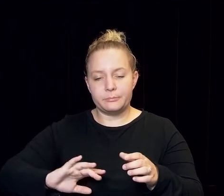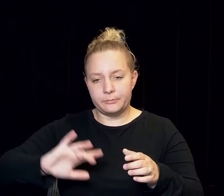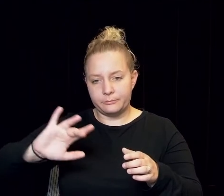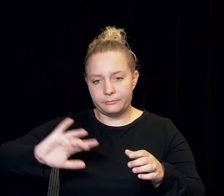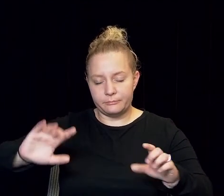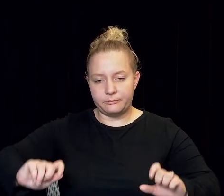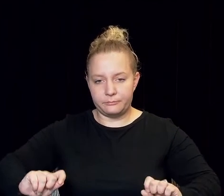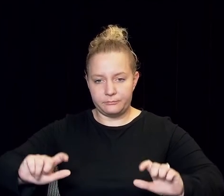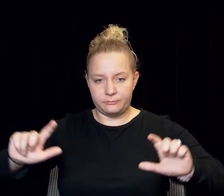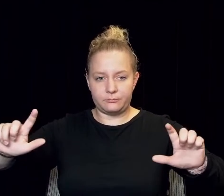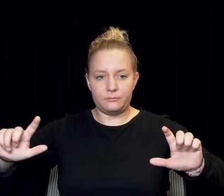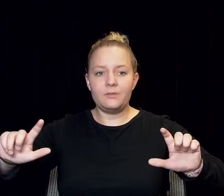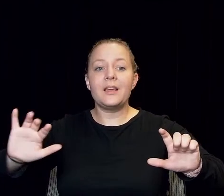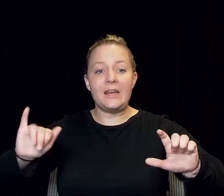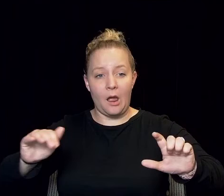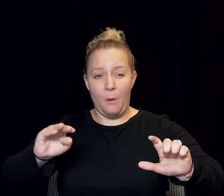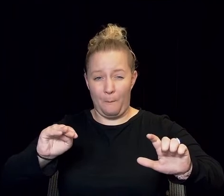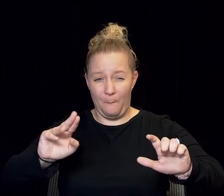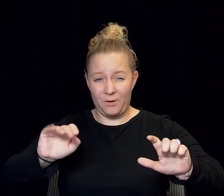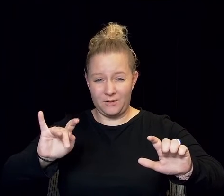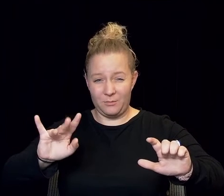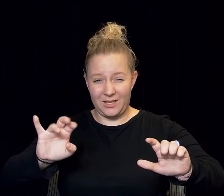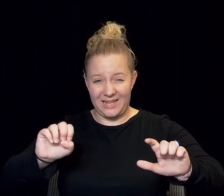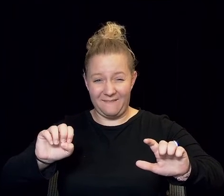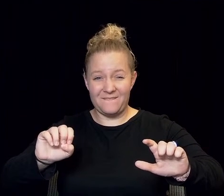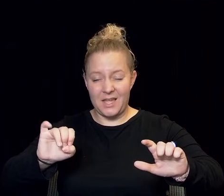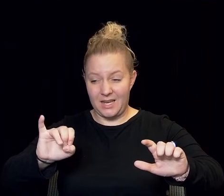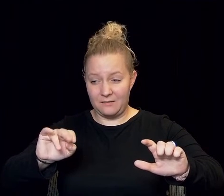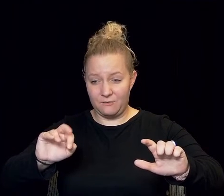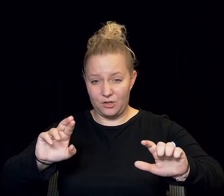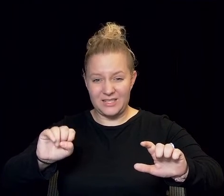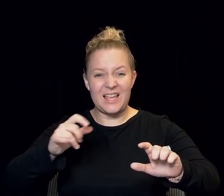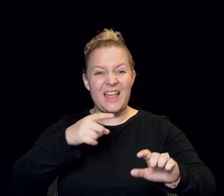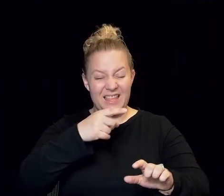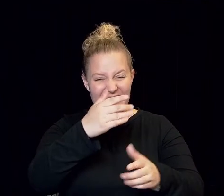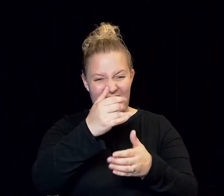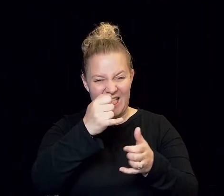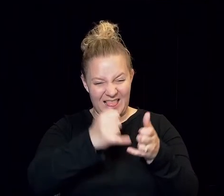at our multiplicative inverses. This is the last section of the notes, just numbers one through